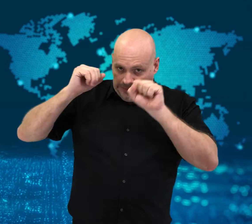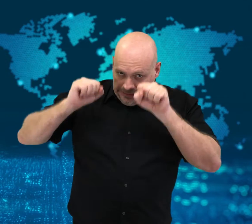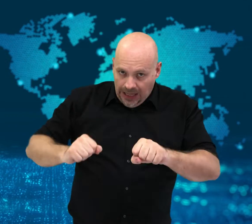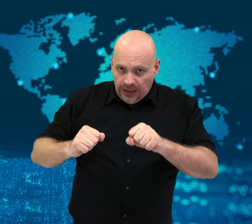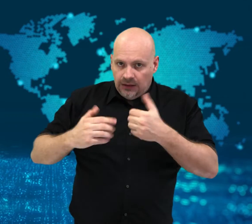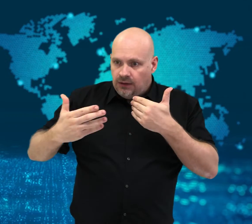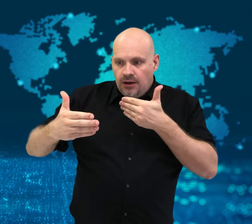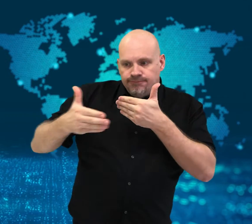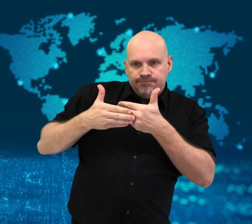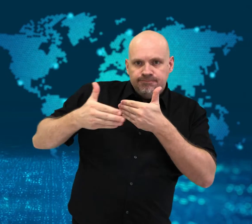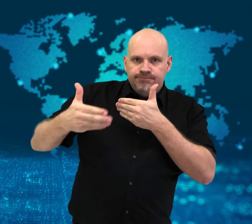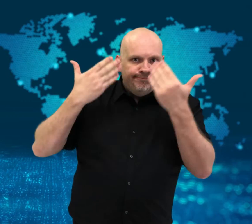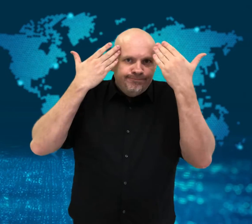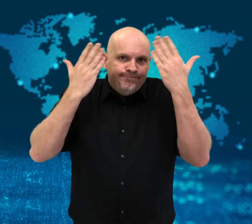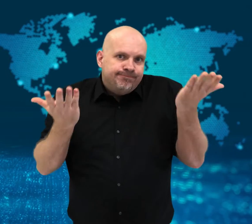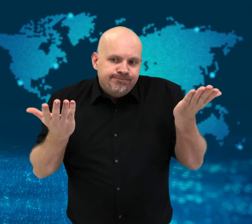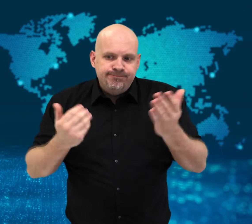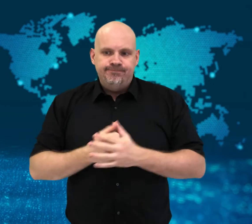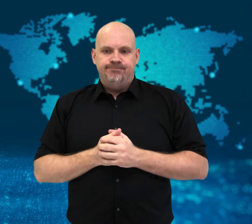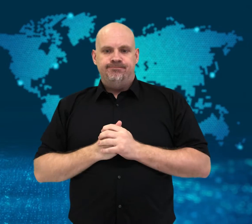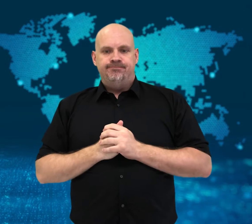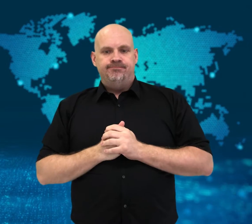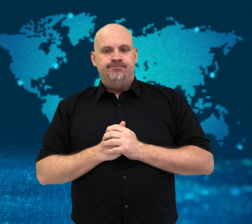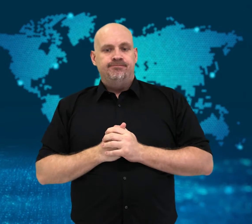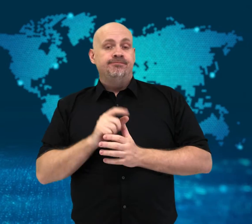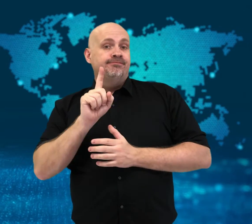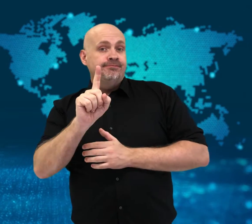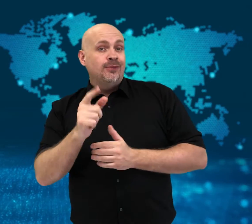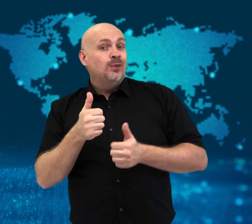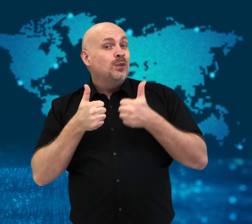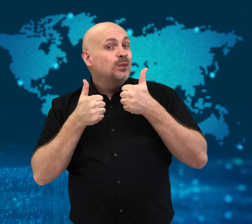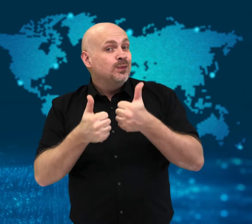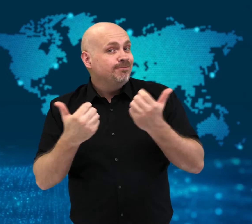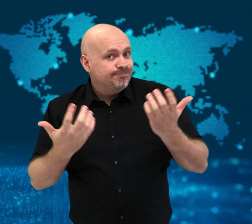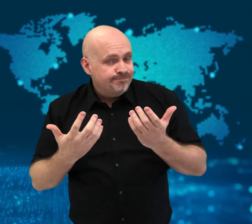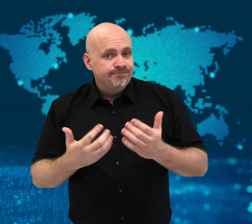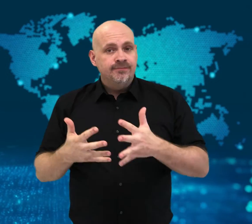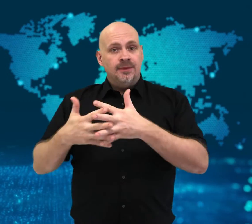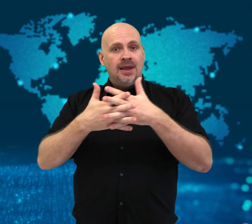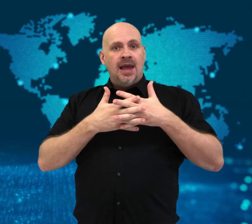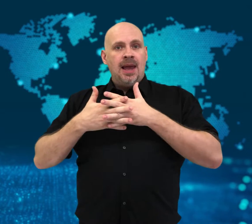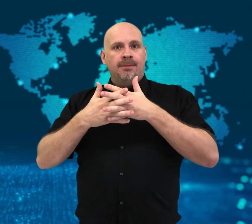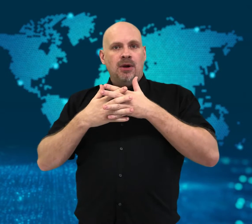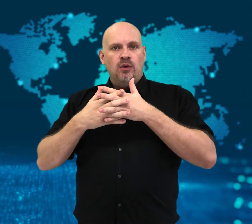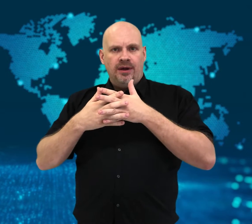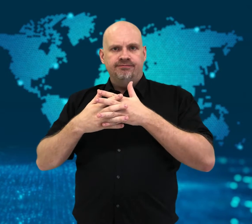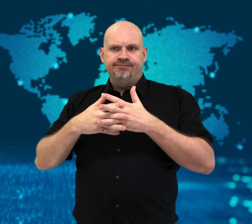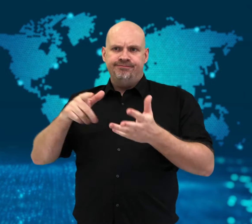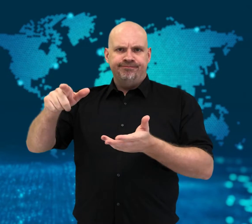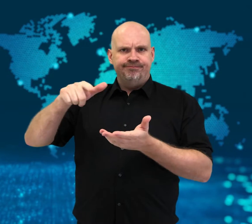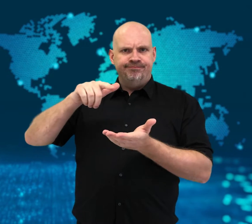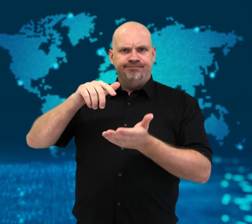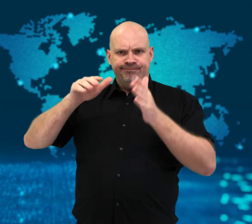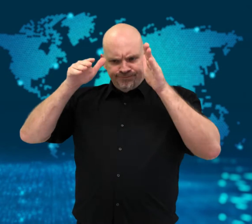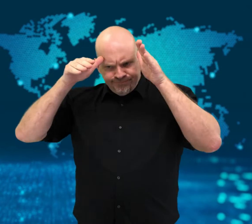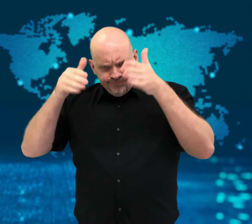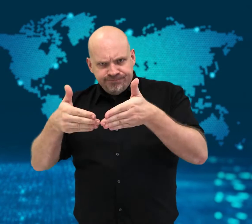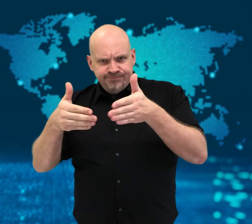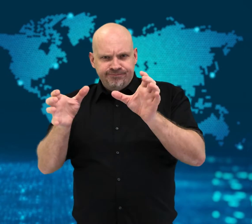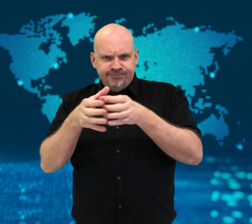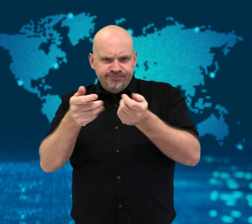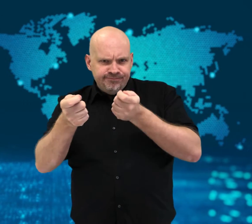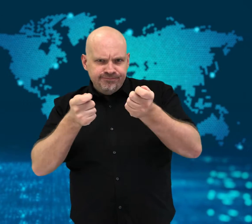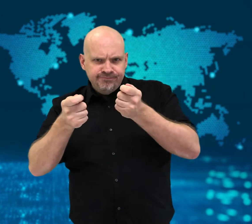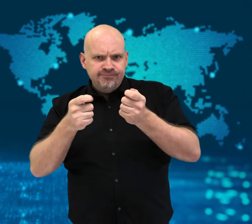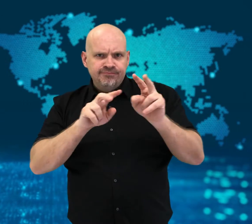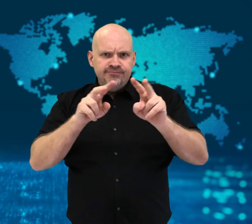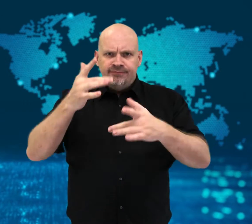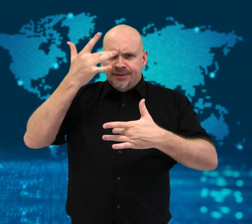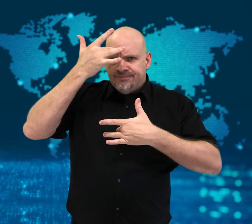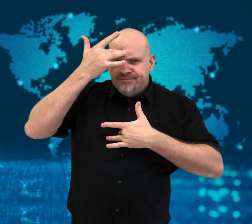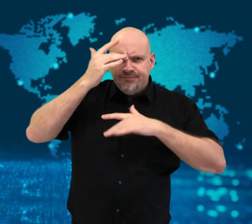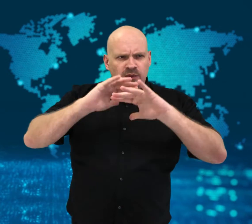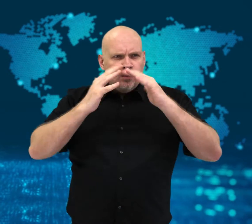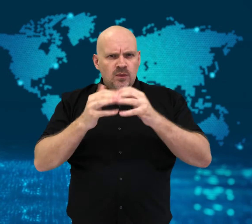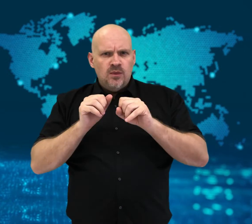the U.S. Center for Disease Control announced people who have been